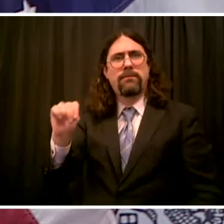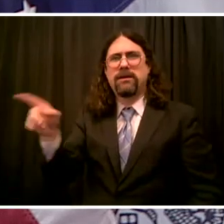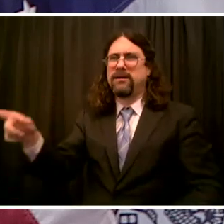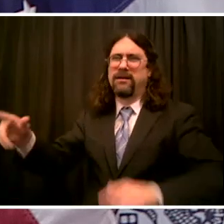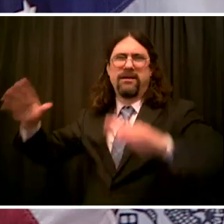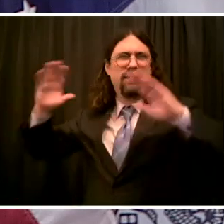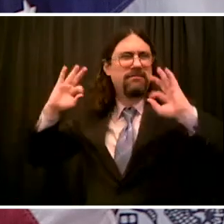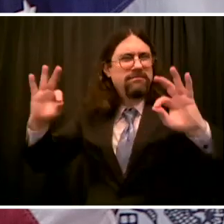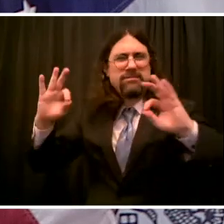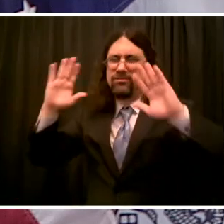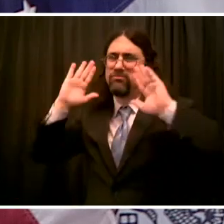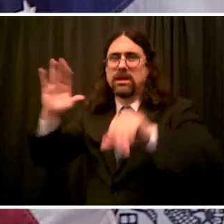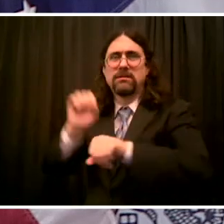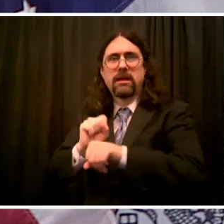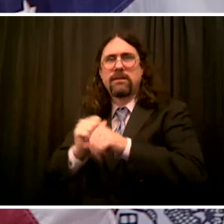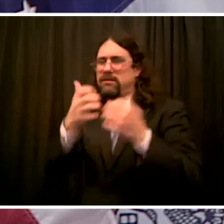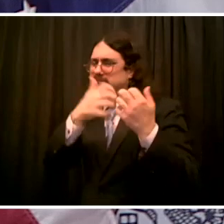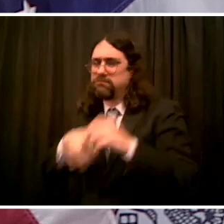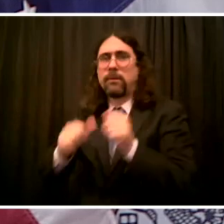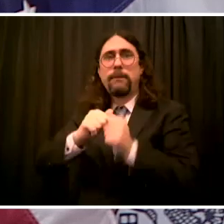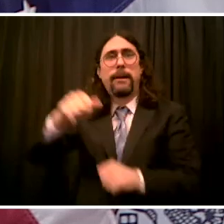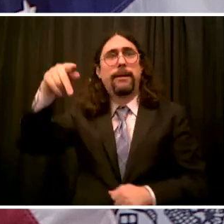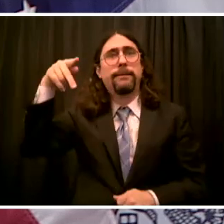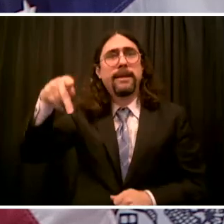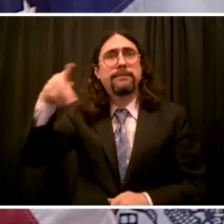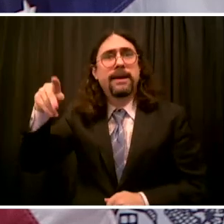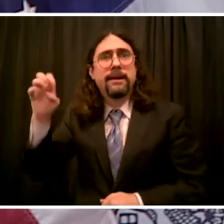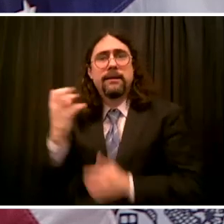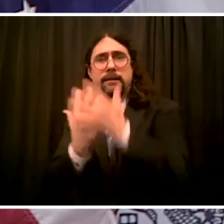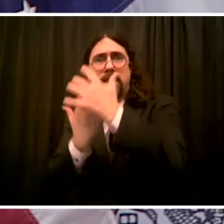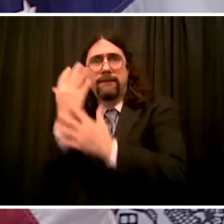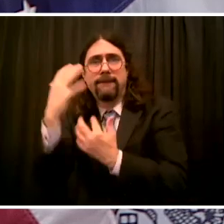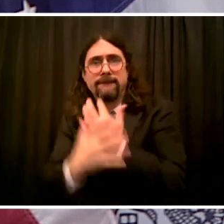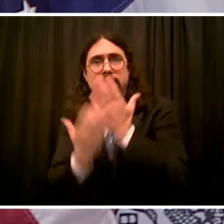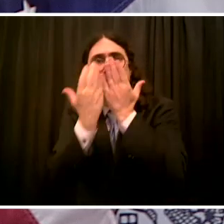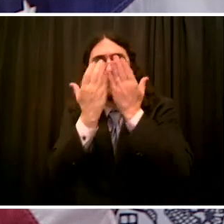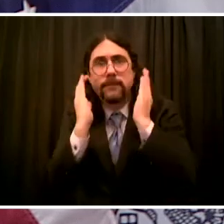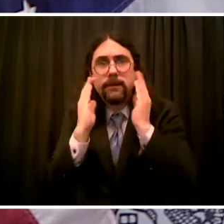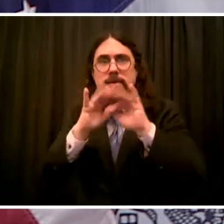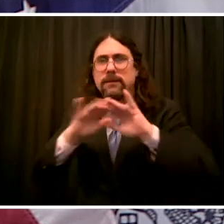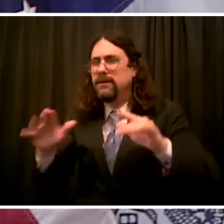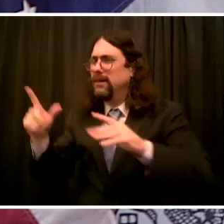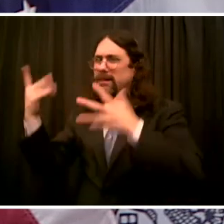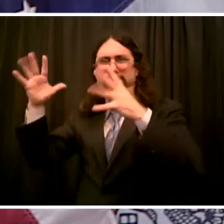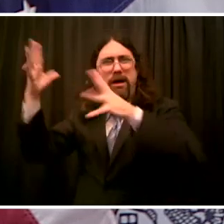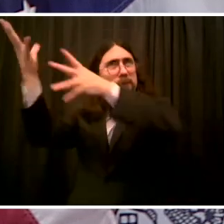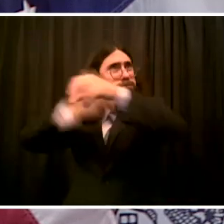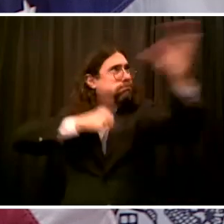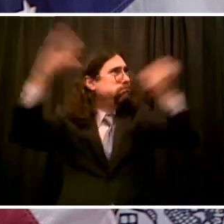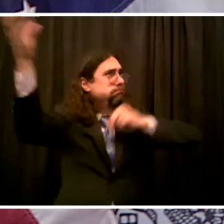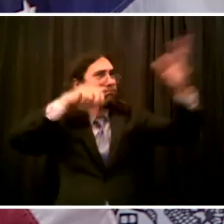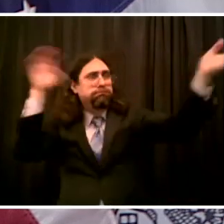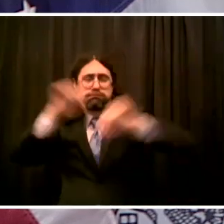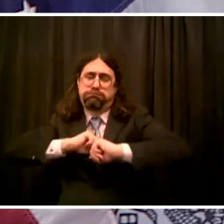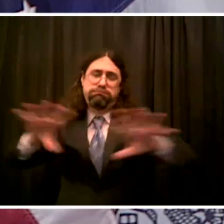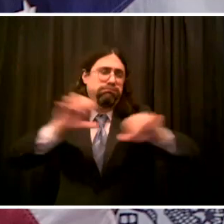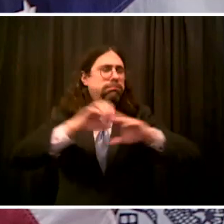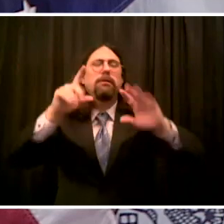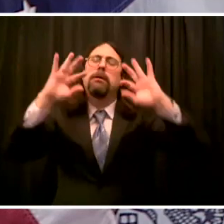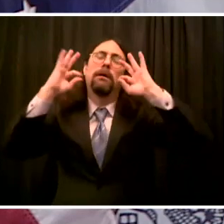MANAGEMENT DID A FANTASTIC JOB